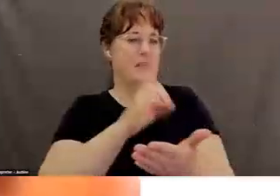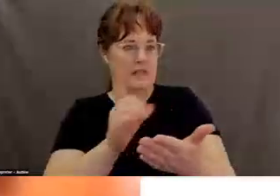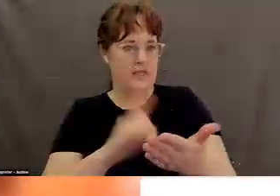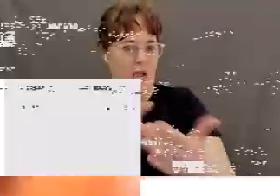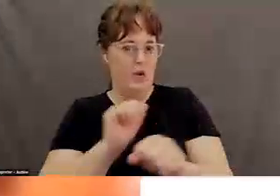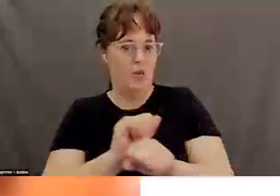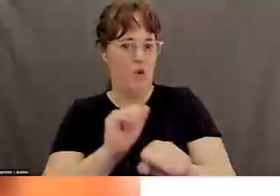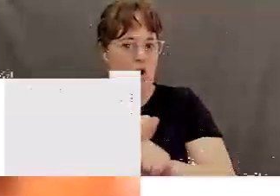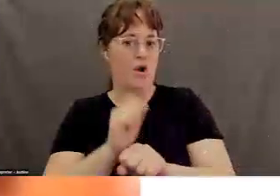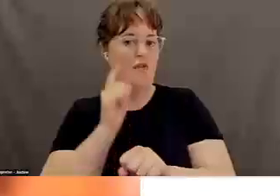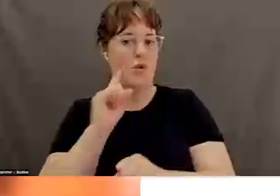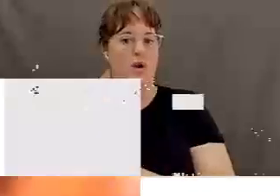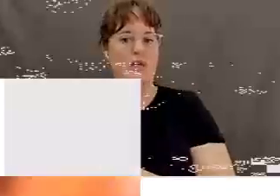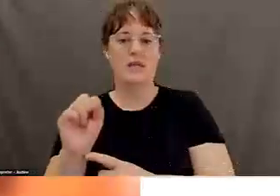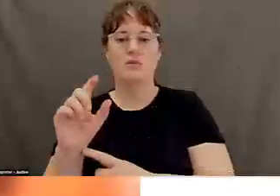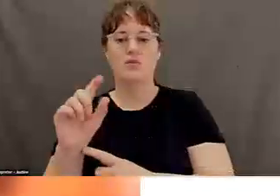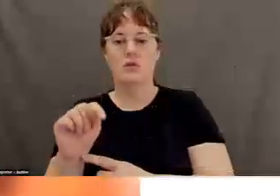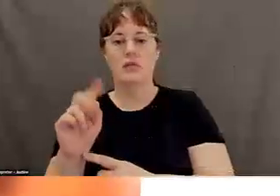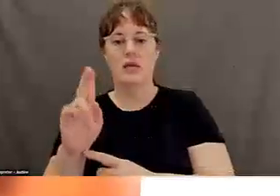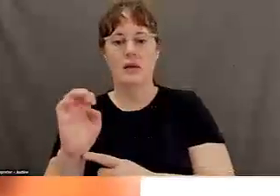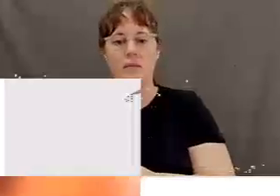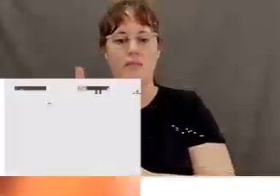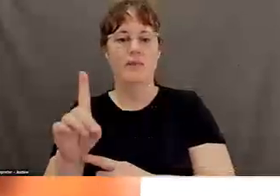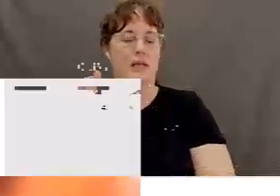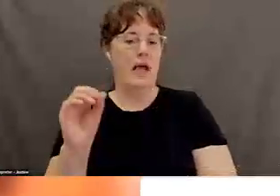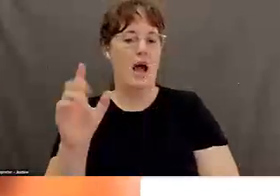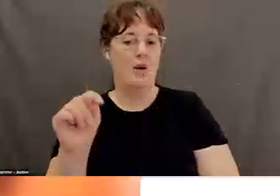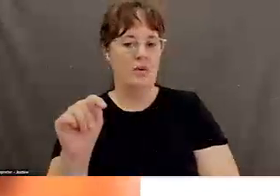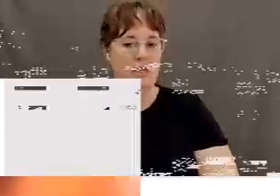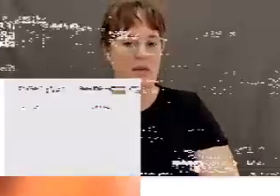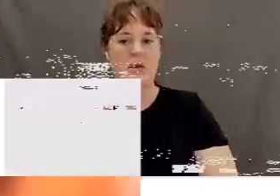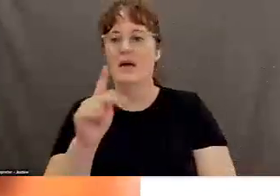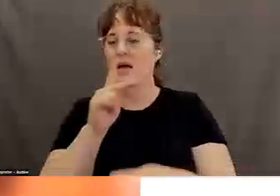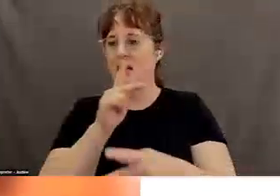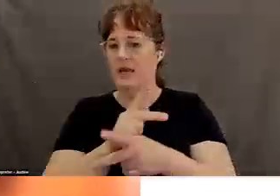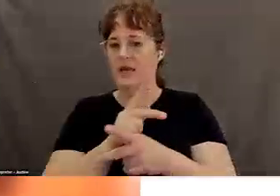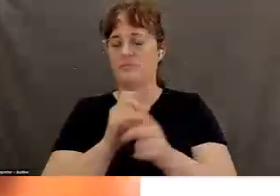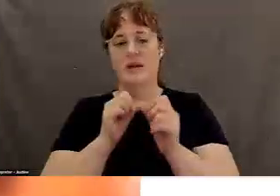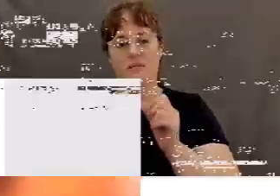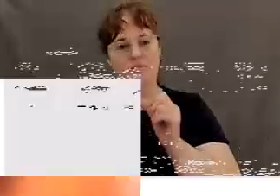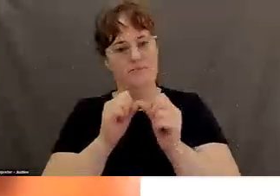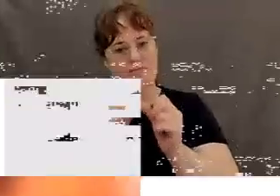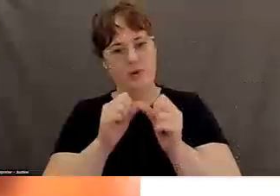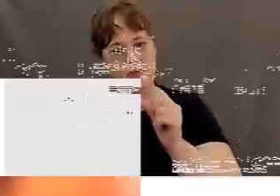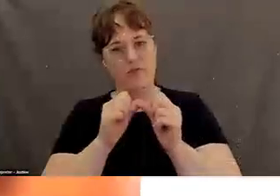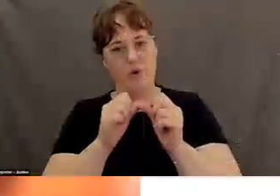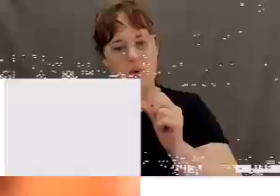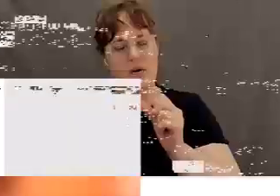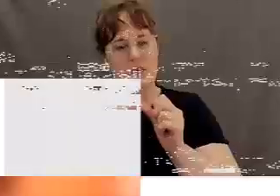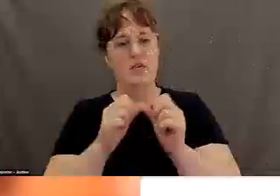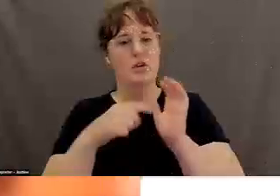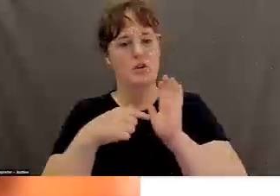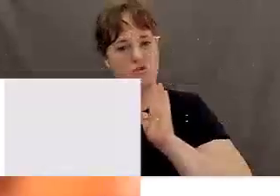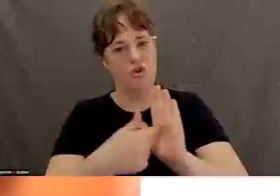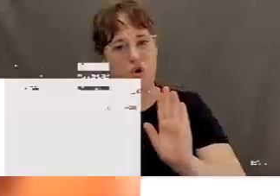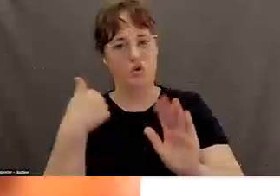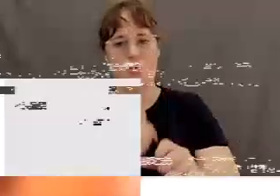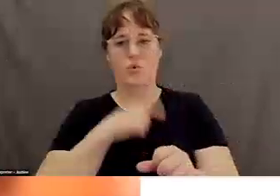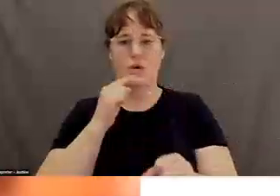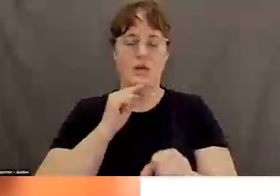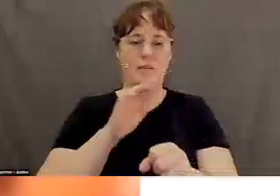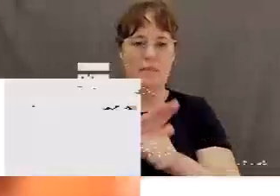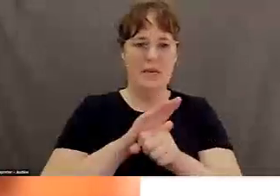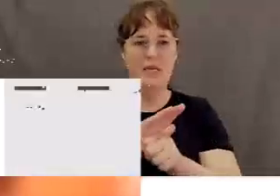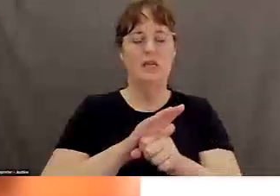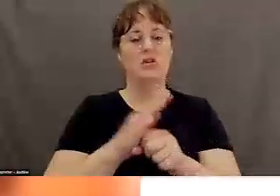Boardroom: That decision keeps the project moving forward, and it sends a clear signal to the region… that the region remains committed to delivering the system voters approved.